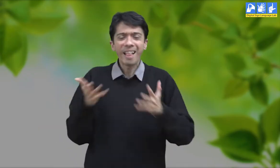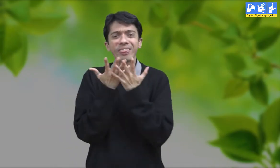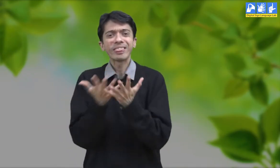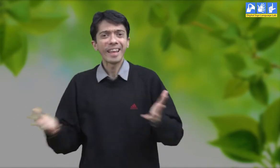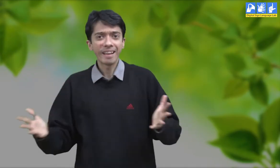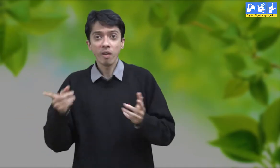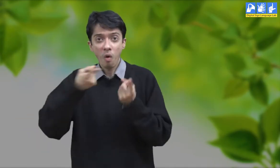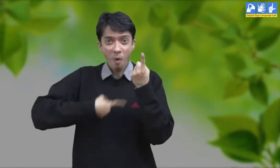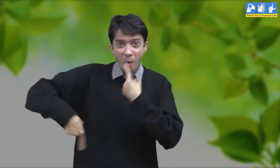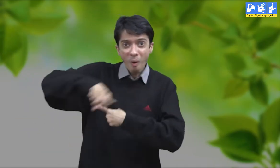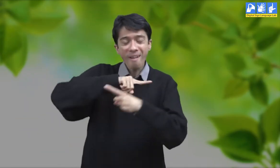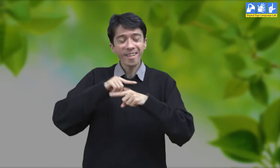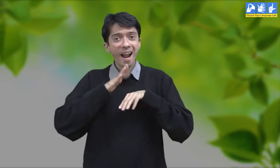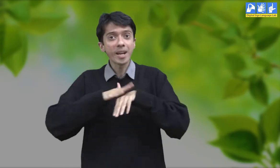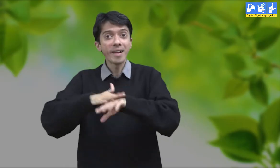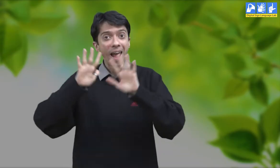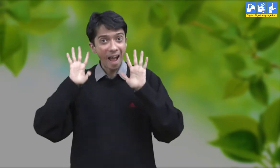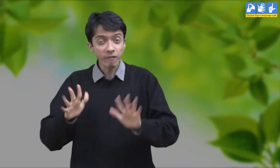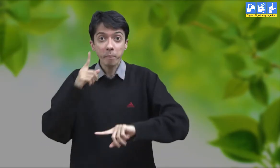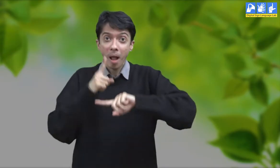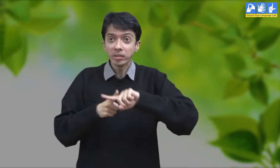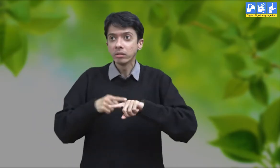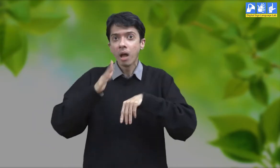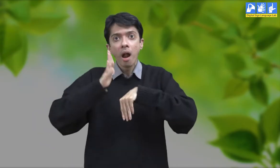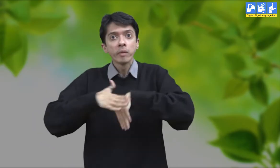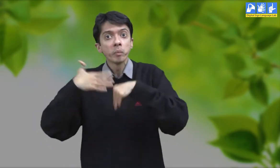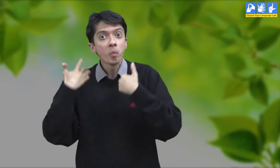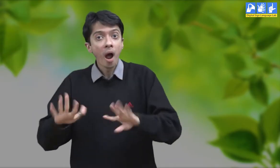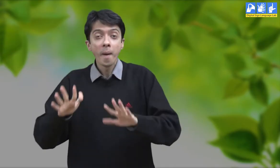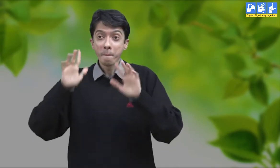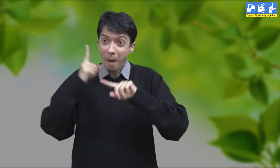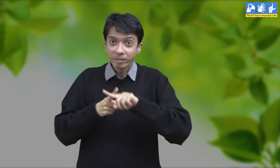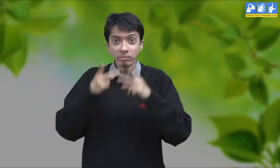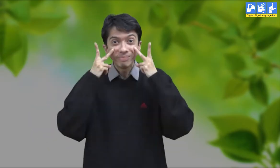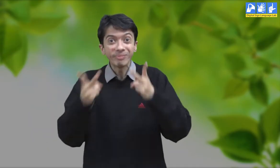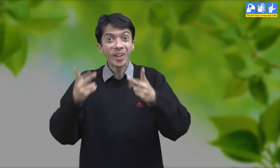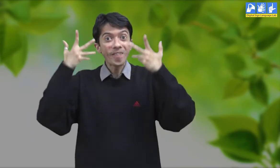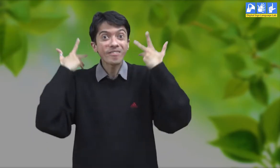A resource is a physical material that human's need and value.